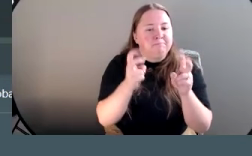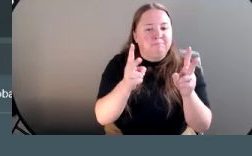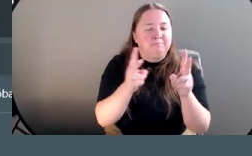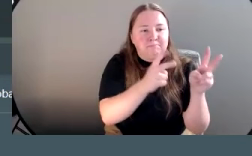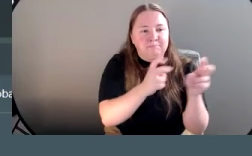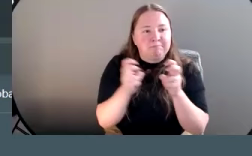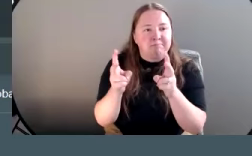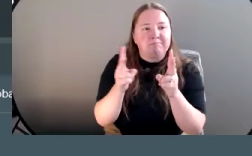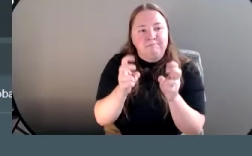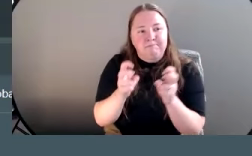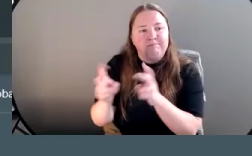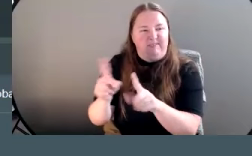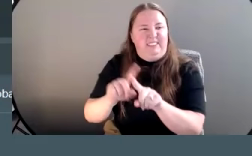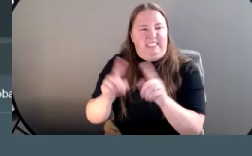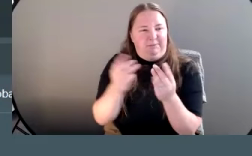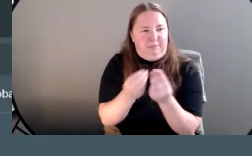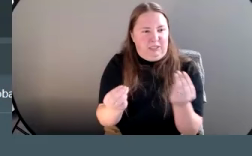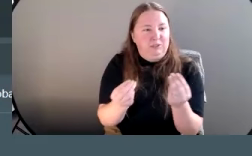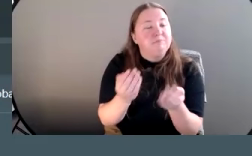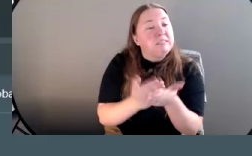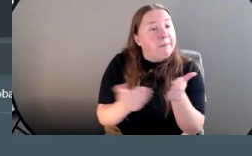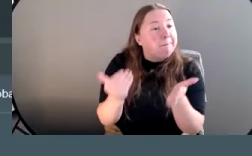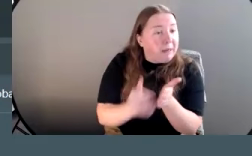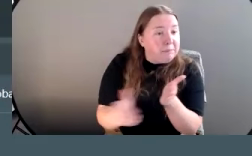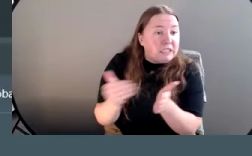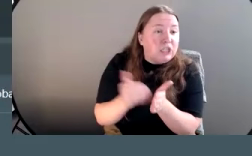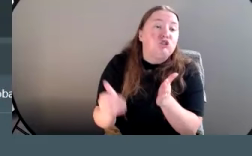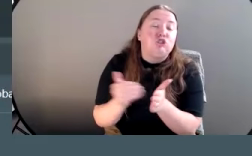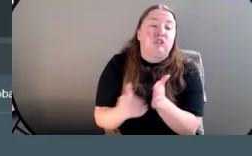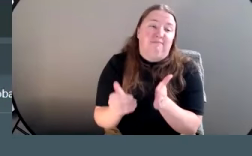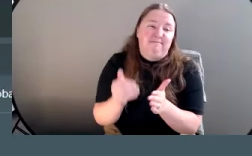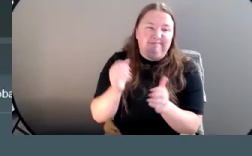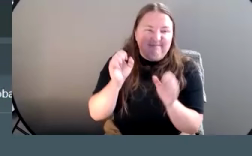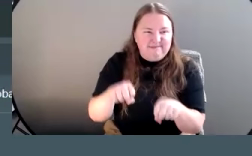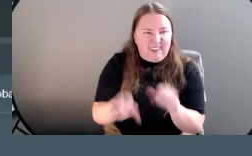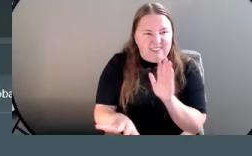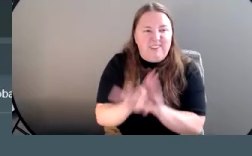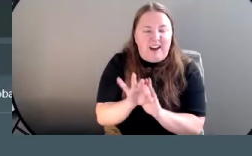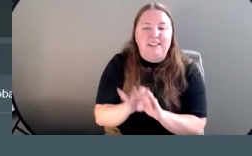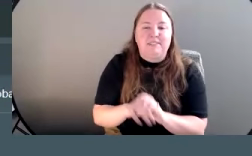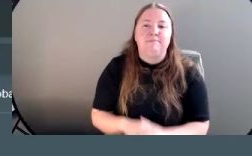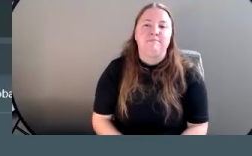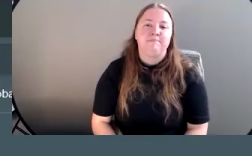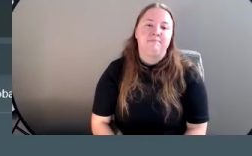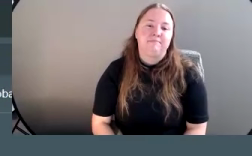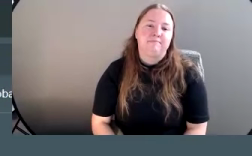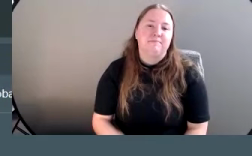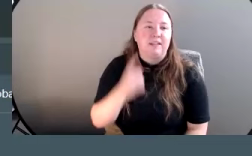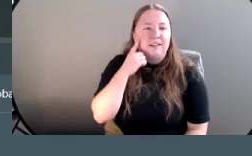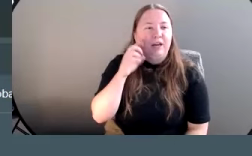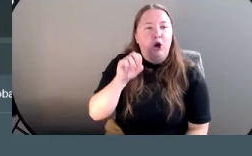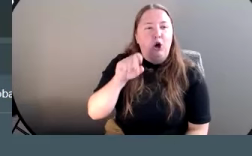So there may be some repetition or redundancy in the, materials that you find in here. I think OpenStax and other things are available.